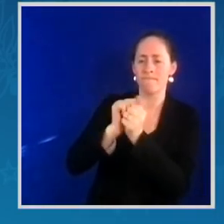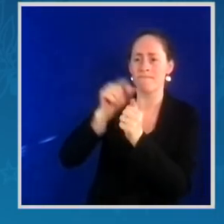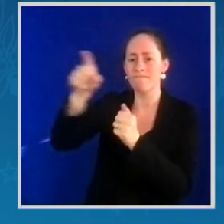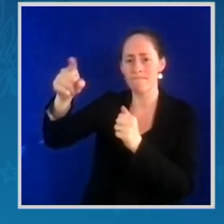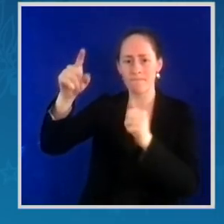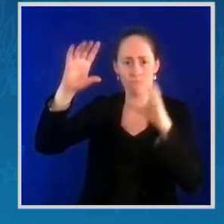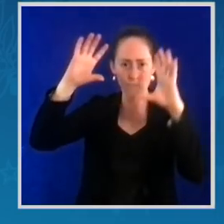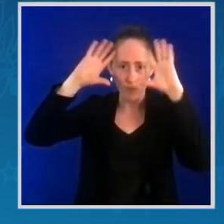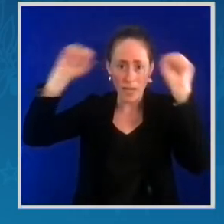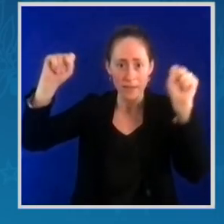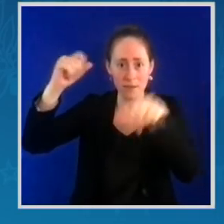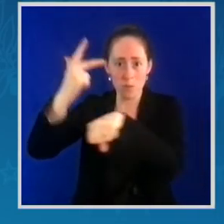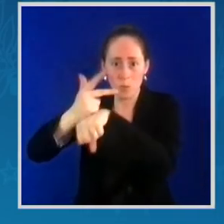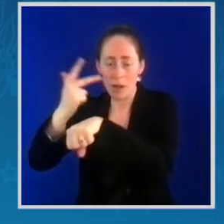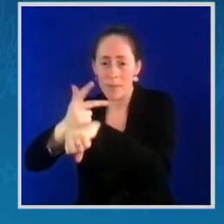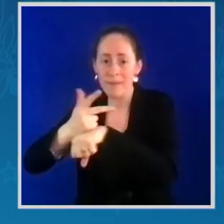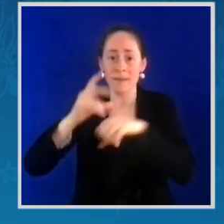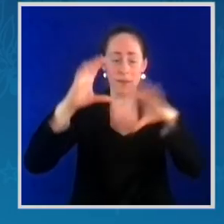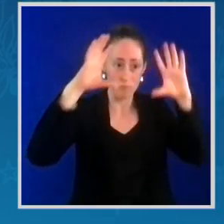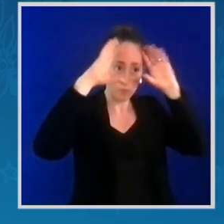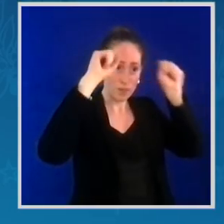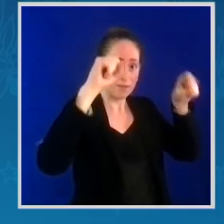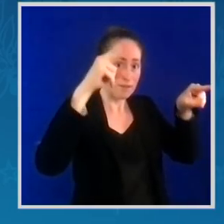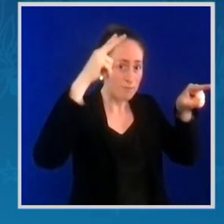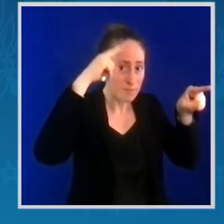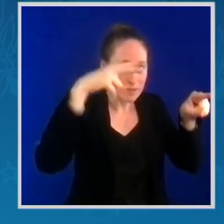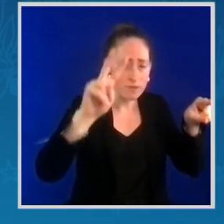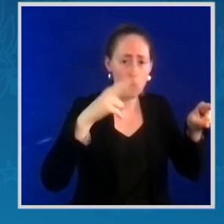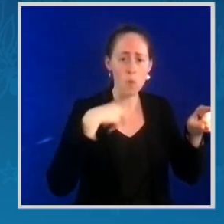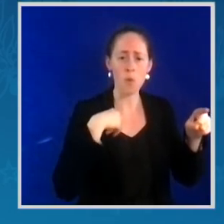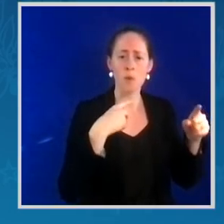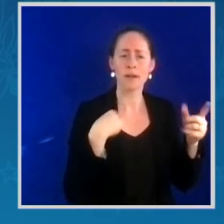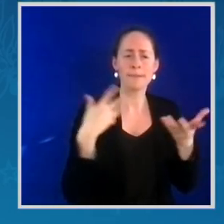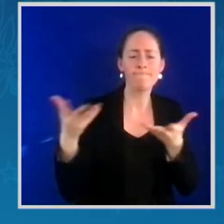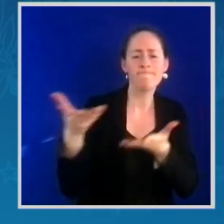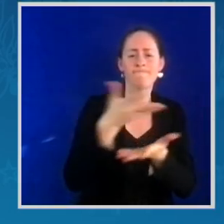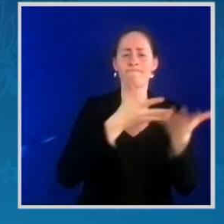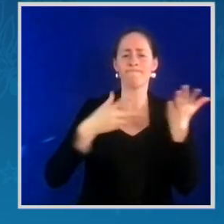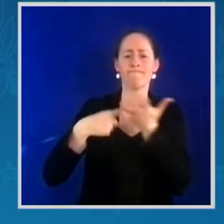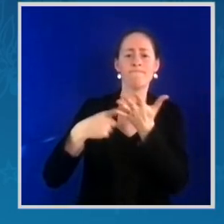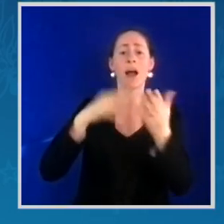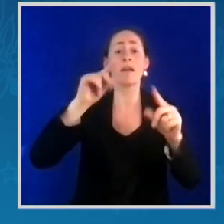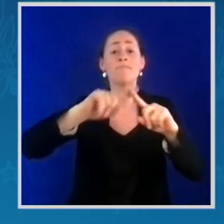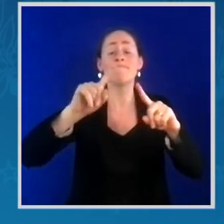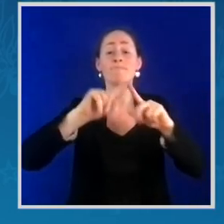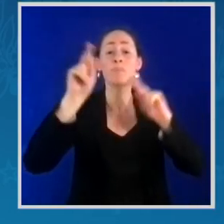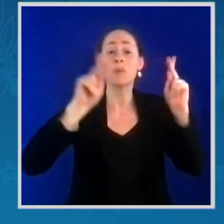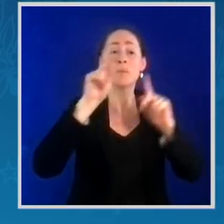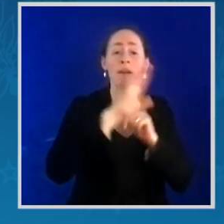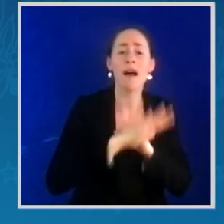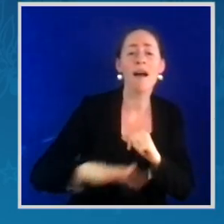I also met with members of civil society. I met with youth. I met with members of labor.